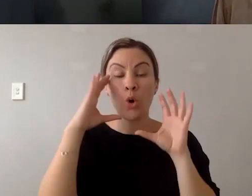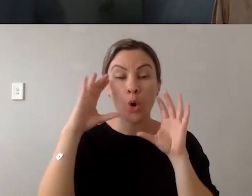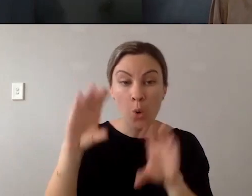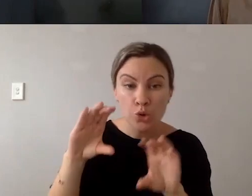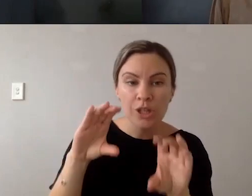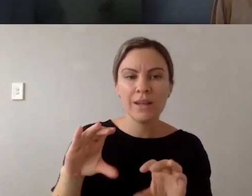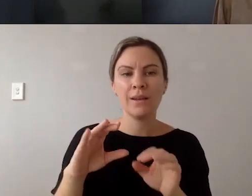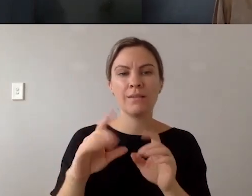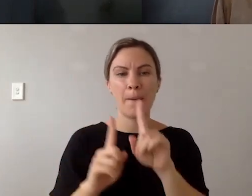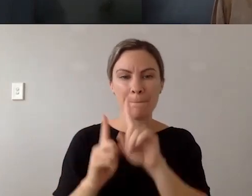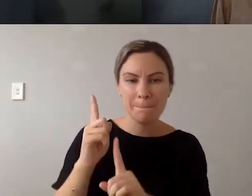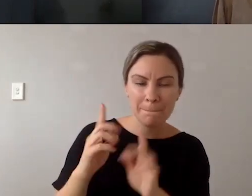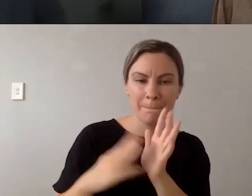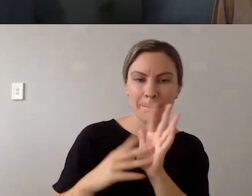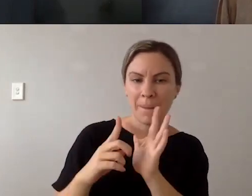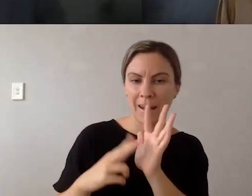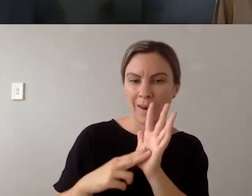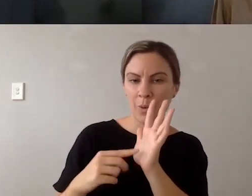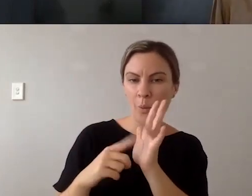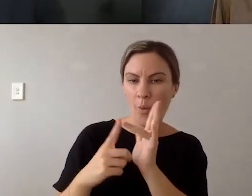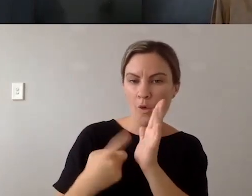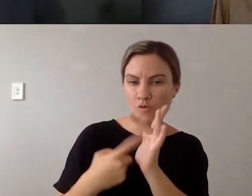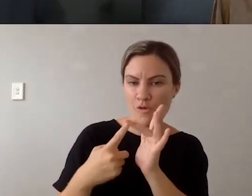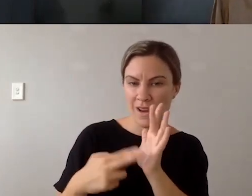coaching and mentoring. We feel that what our sector will need a lot of